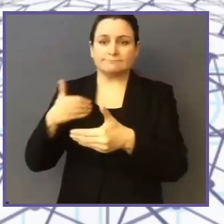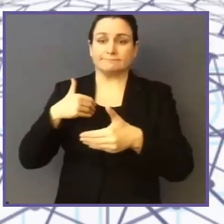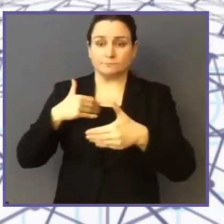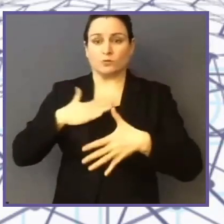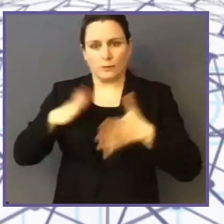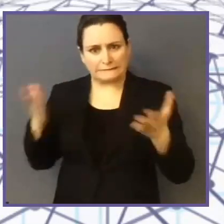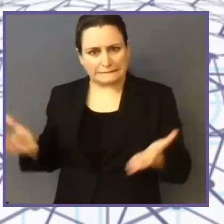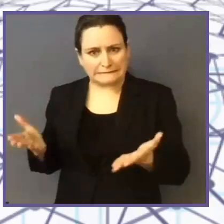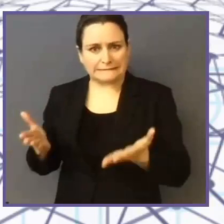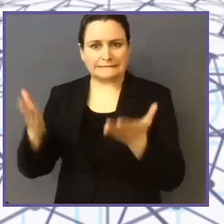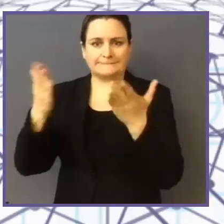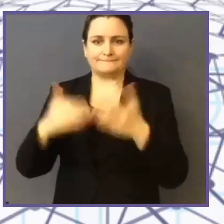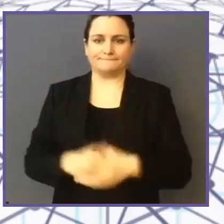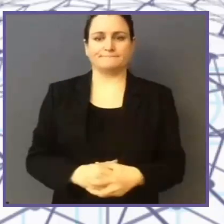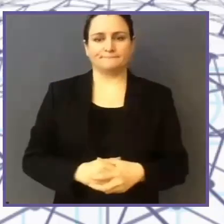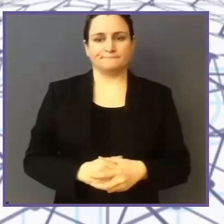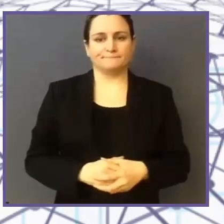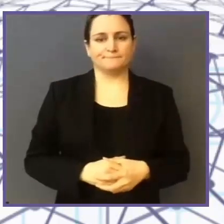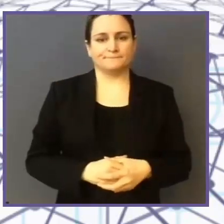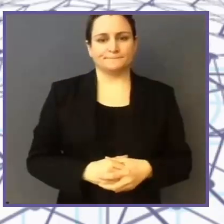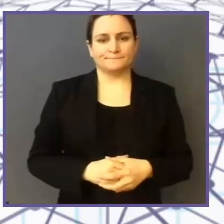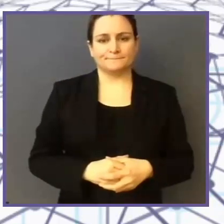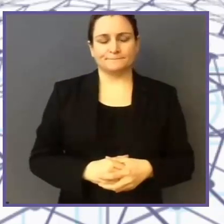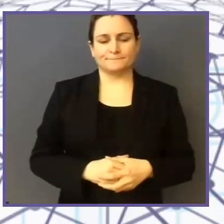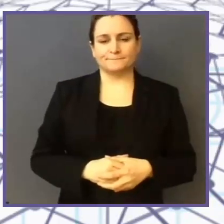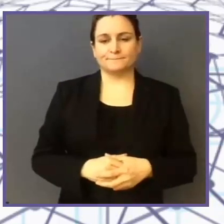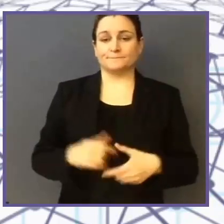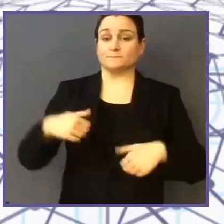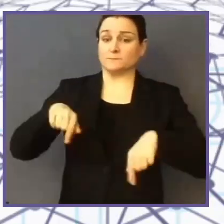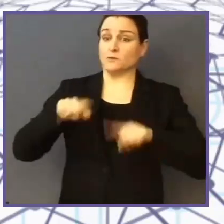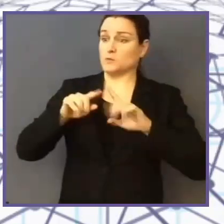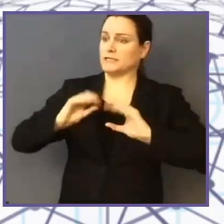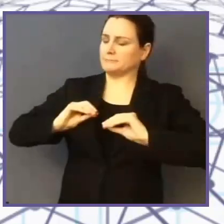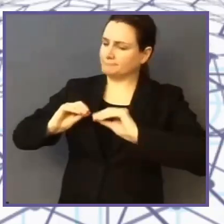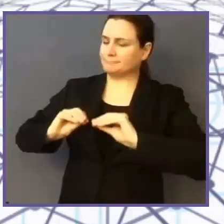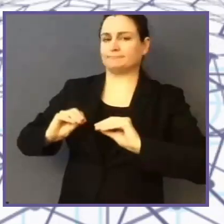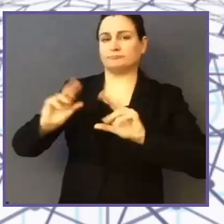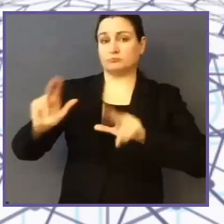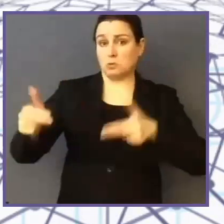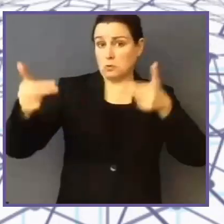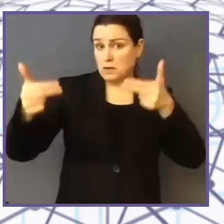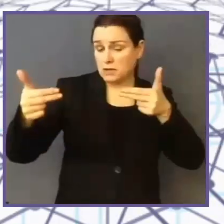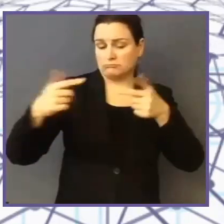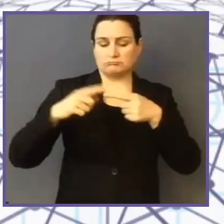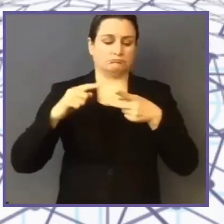It is my pleasure to now hand the floor to my colleague, who is the either at fellow